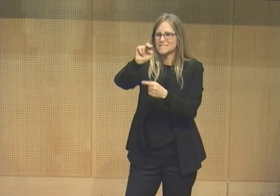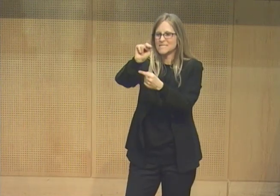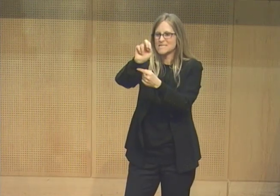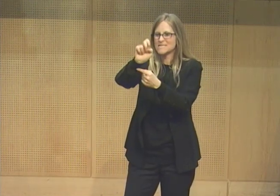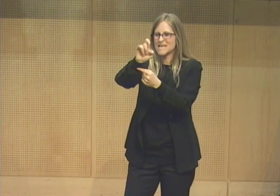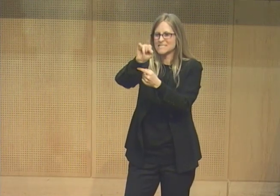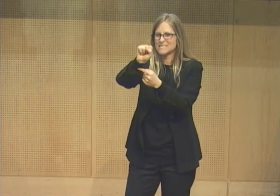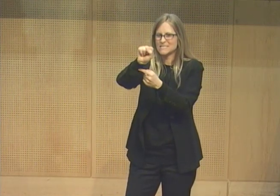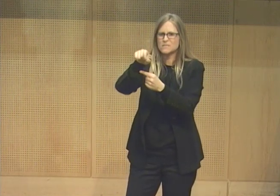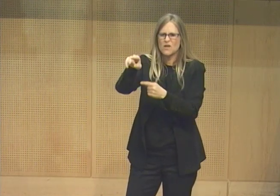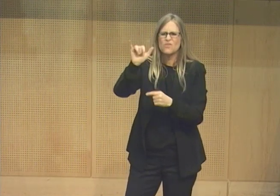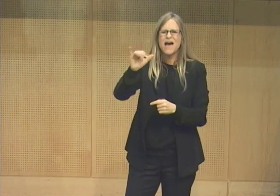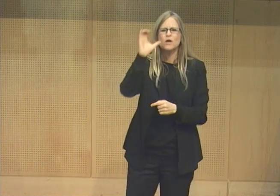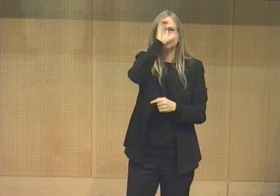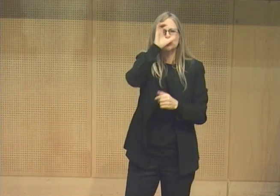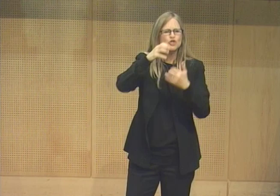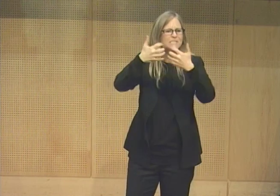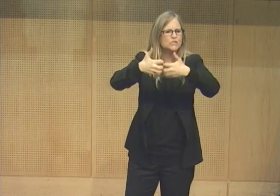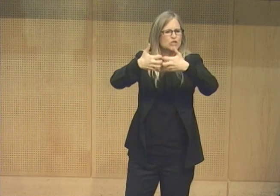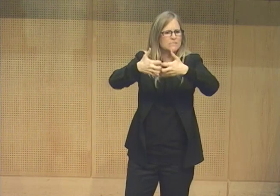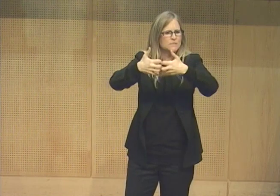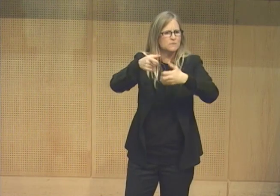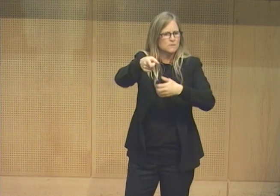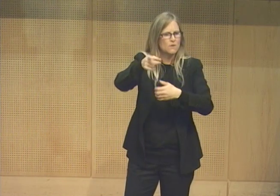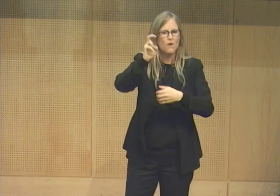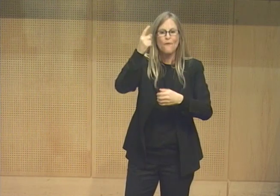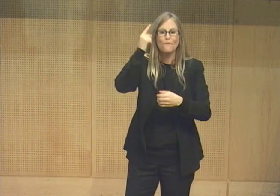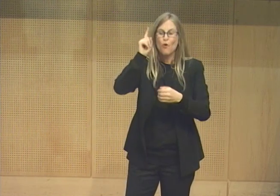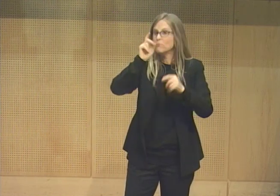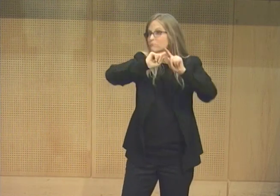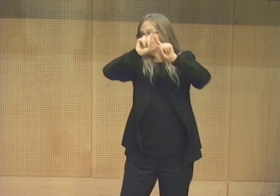it's a search engine for various journals and publications--